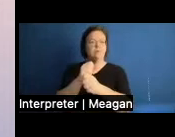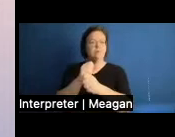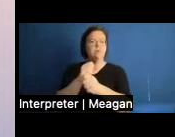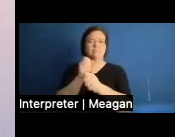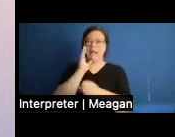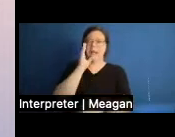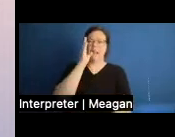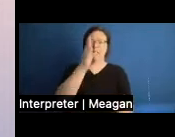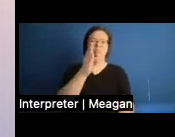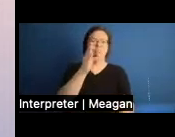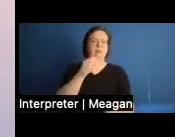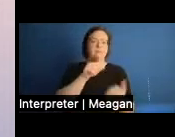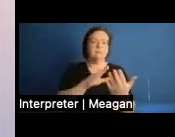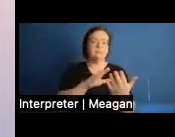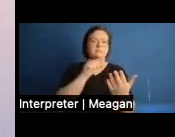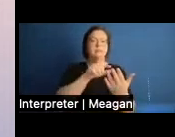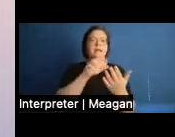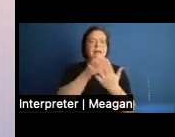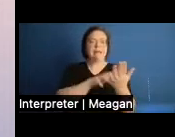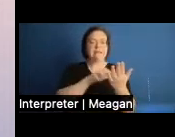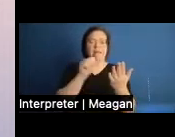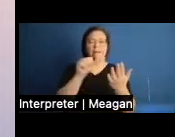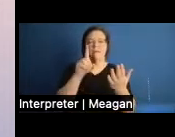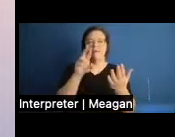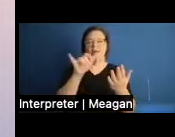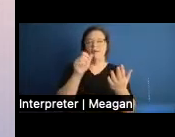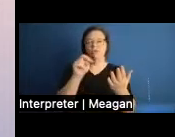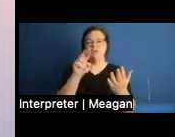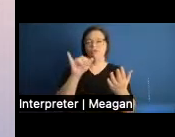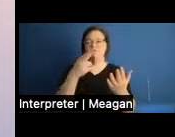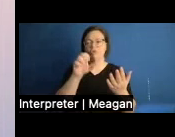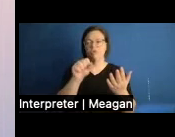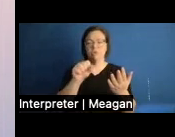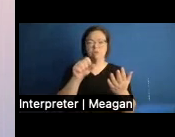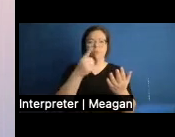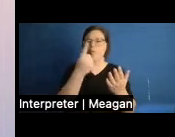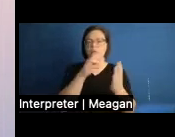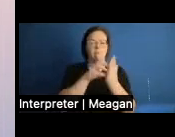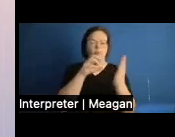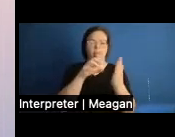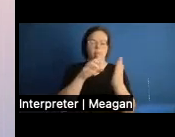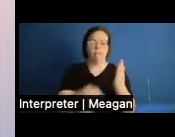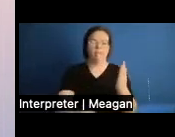an essay of Adrienne Rich's where just in a paragraph in a in an essay that was not about